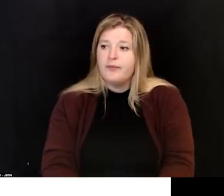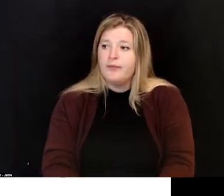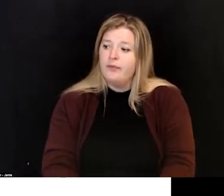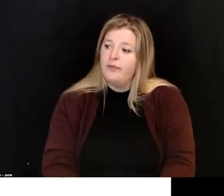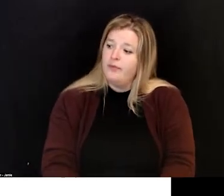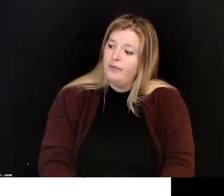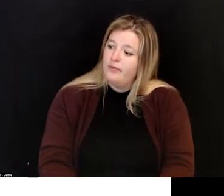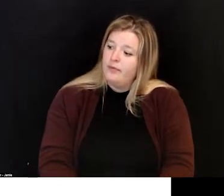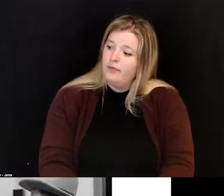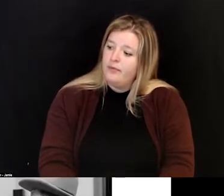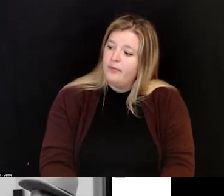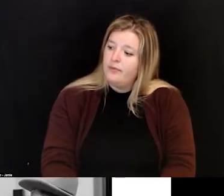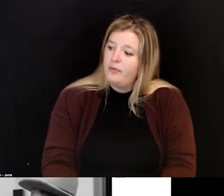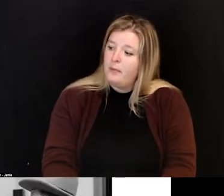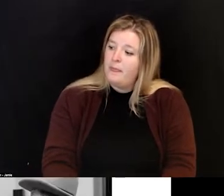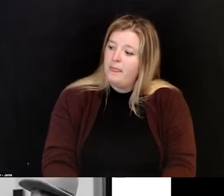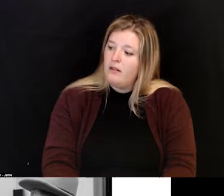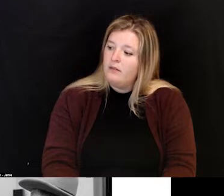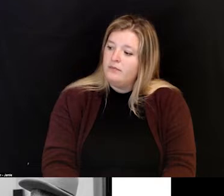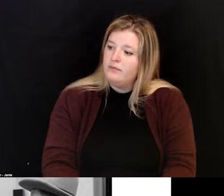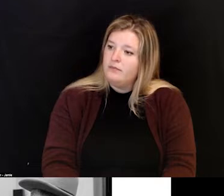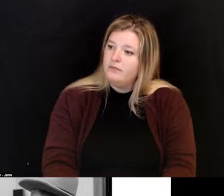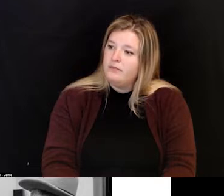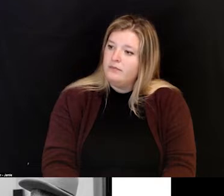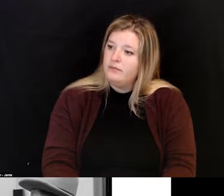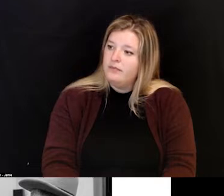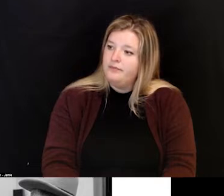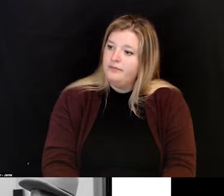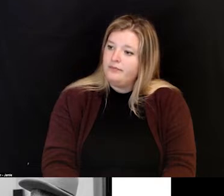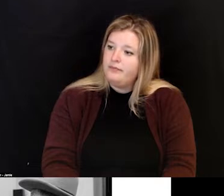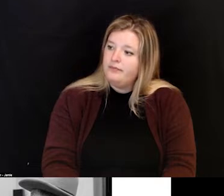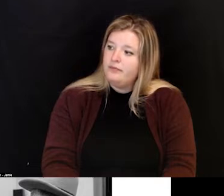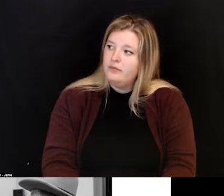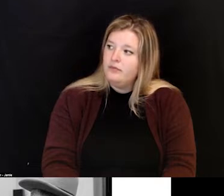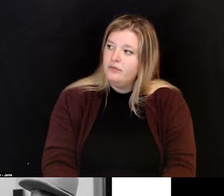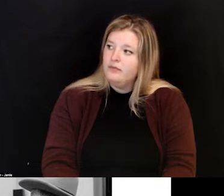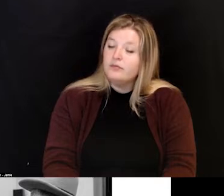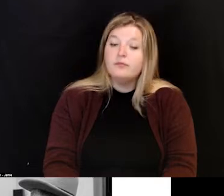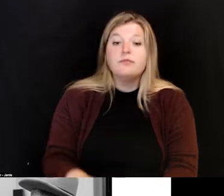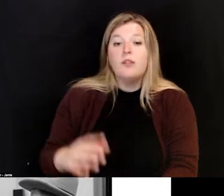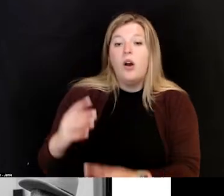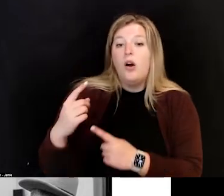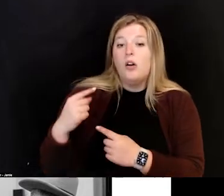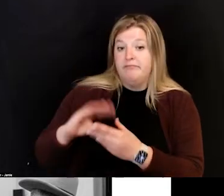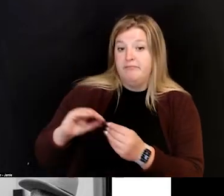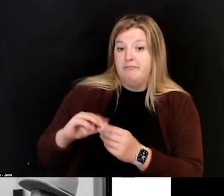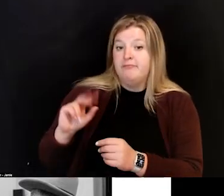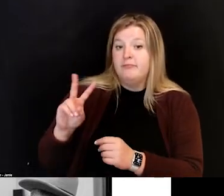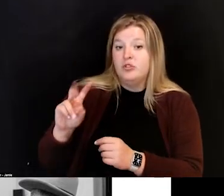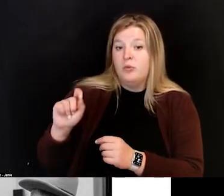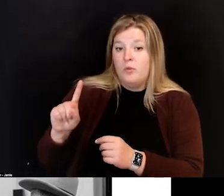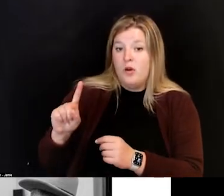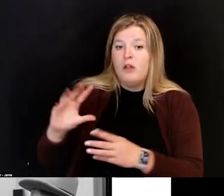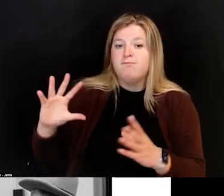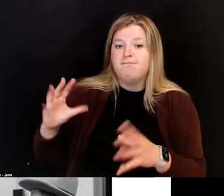Go to the next slide. So that's WCAG 2.1. That's really what's built on in that.